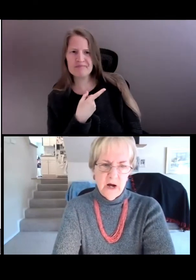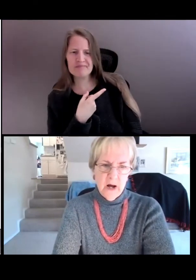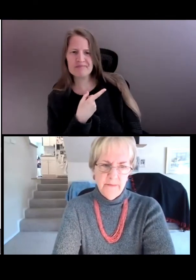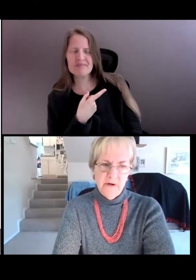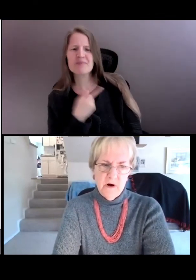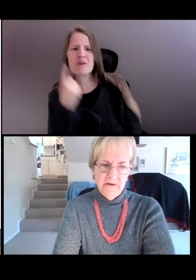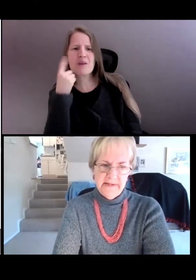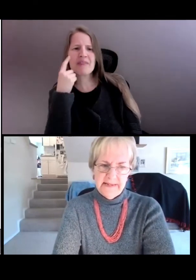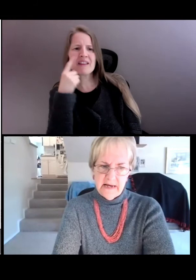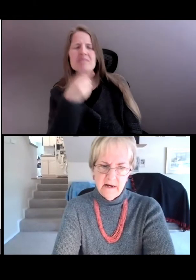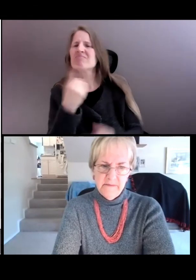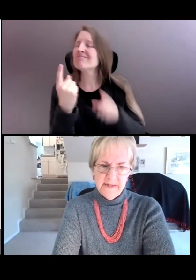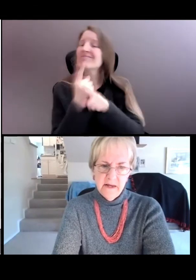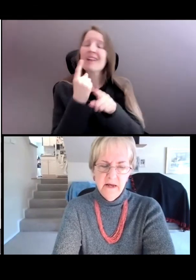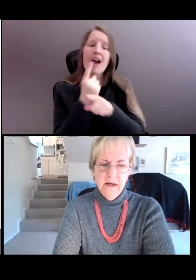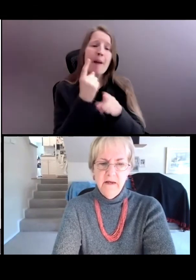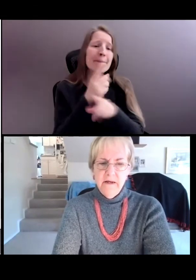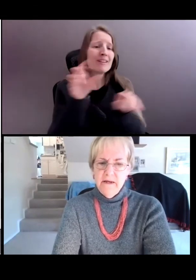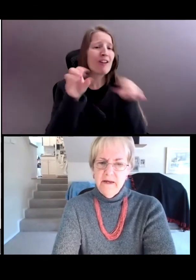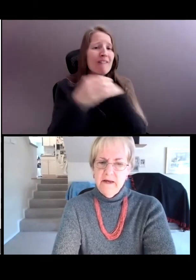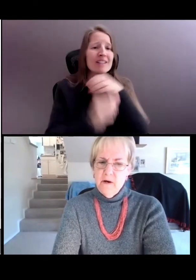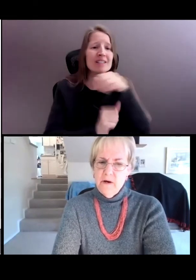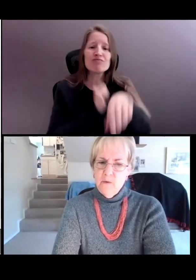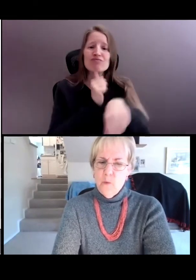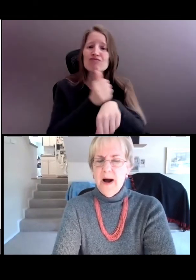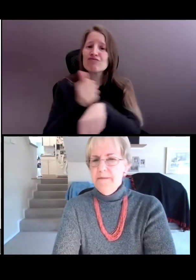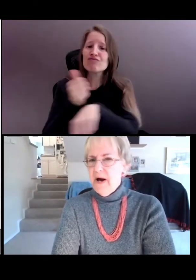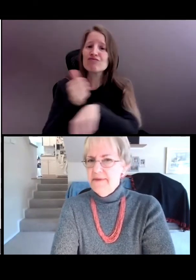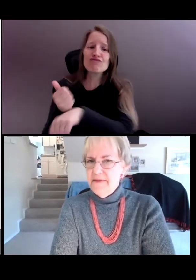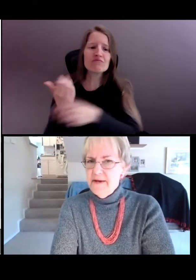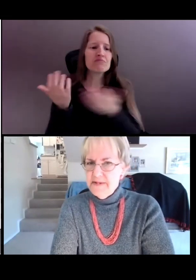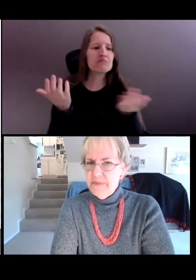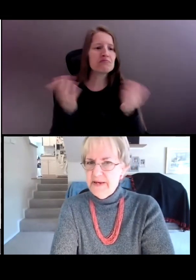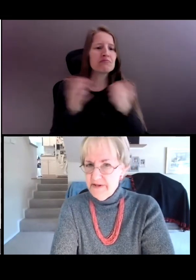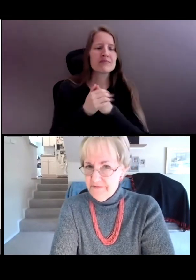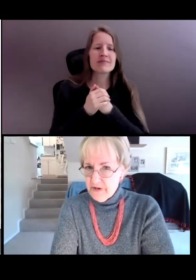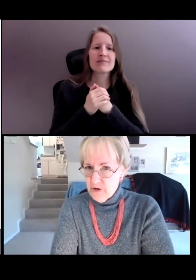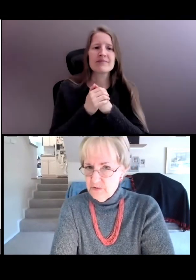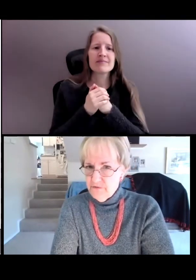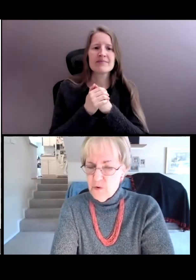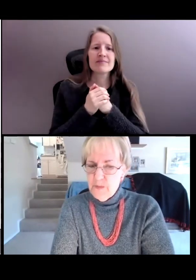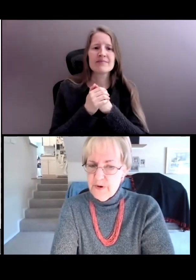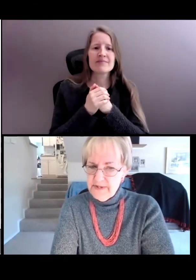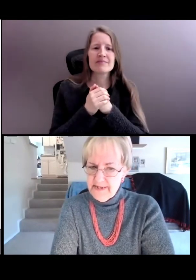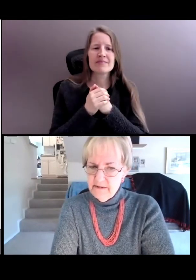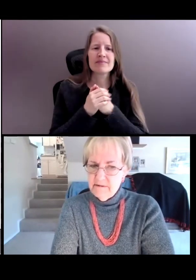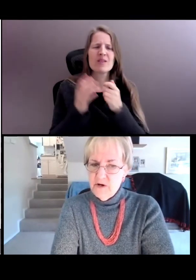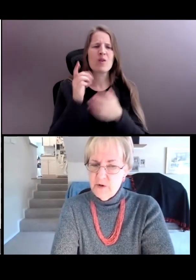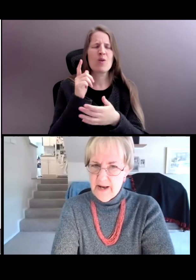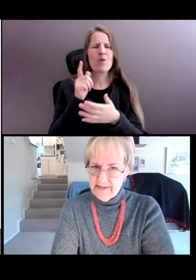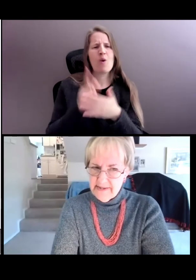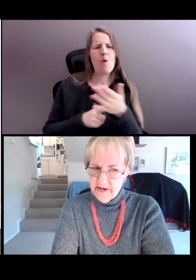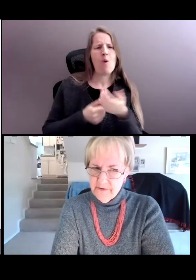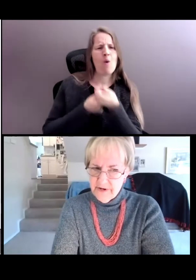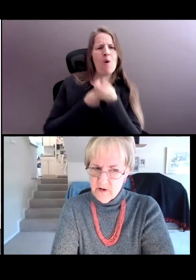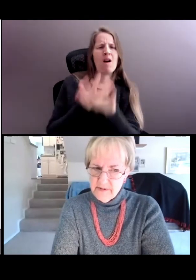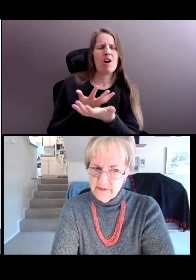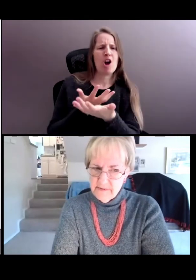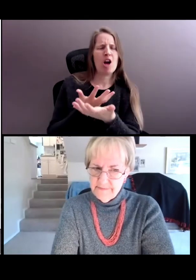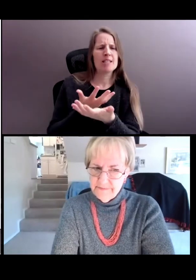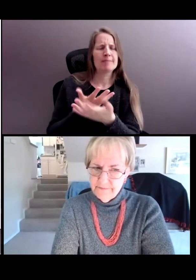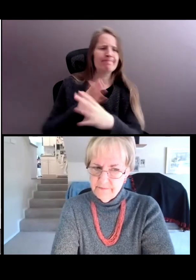common office set ups Why might these be difficult for a person who has a hearing loss? Look